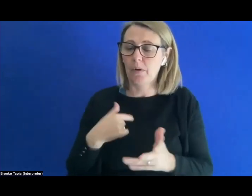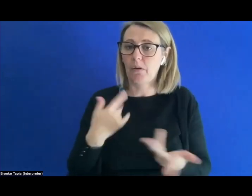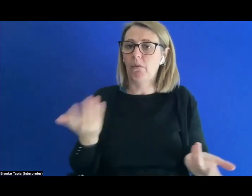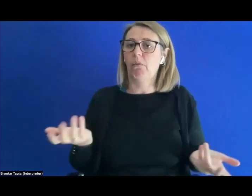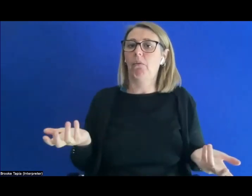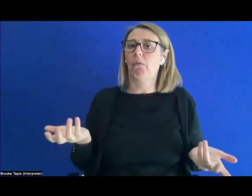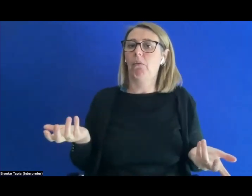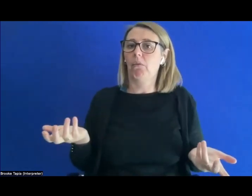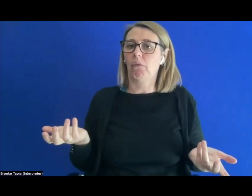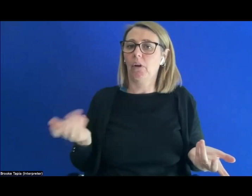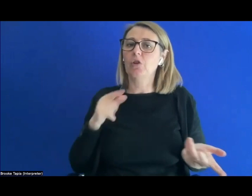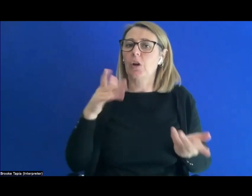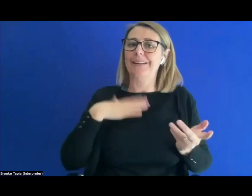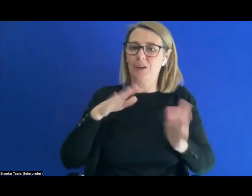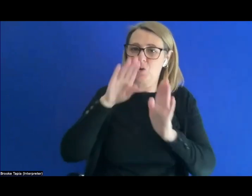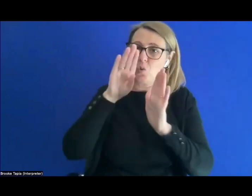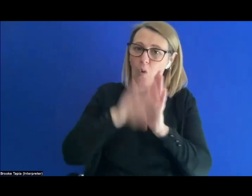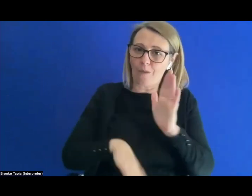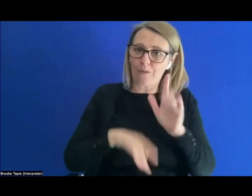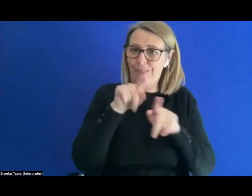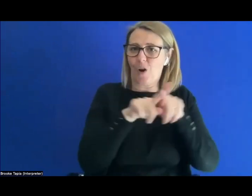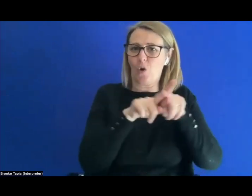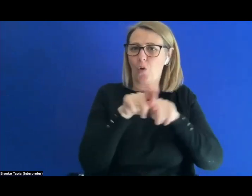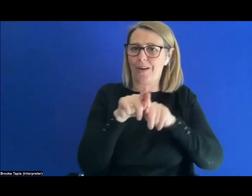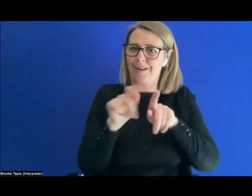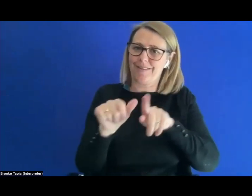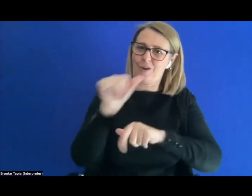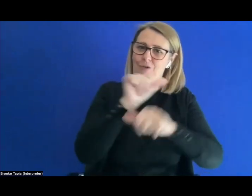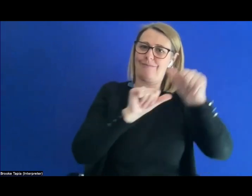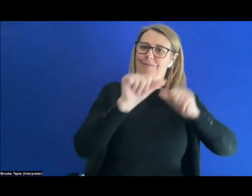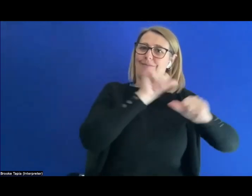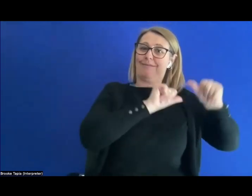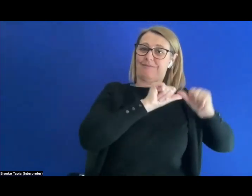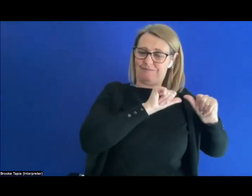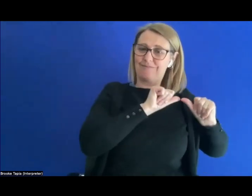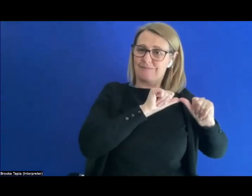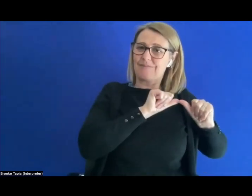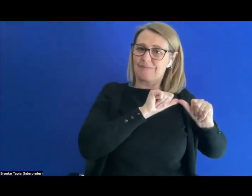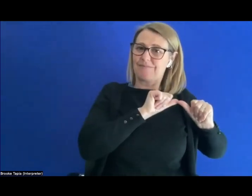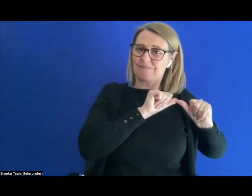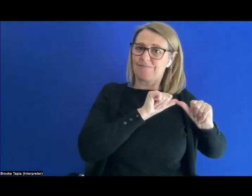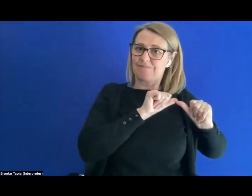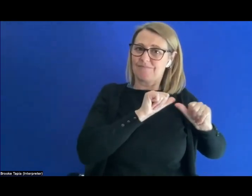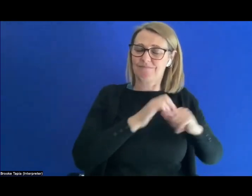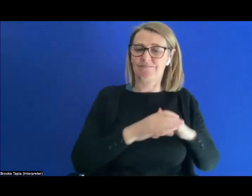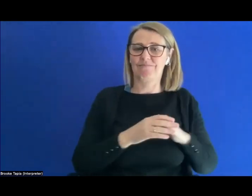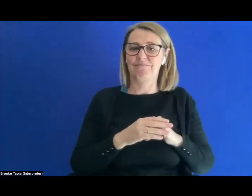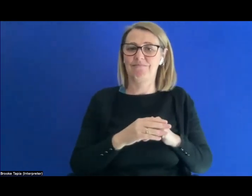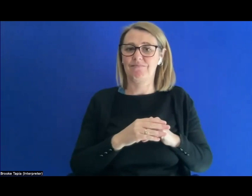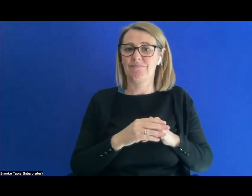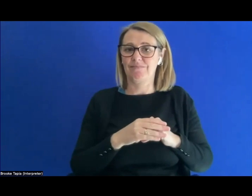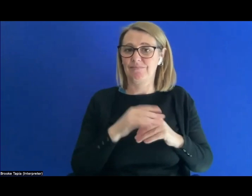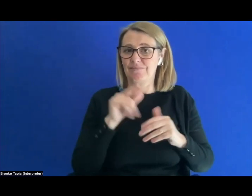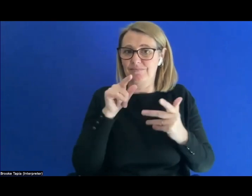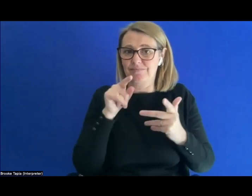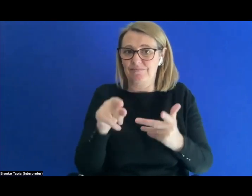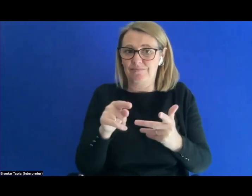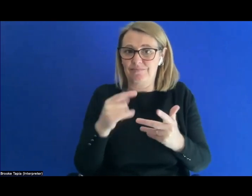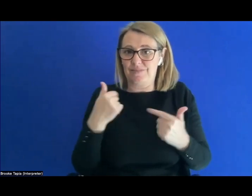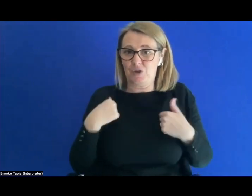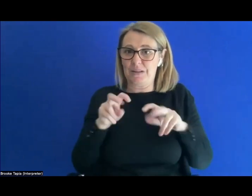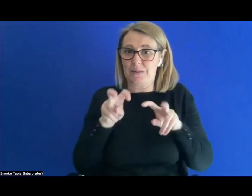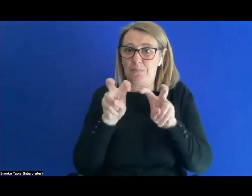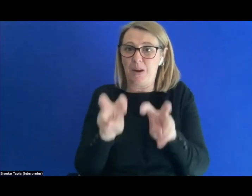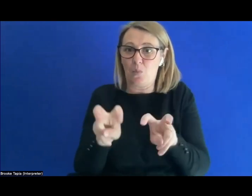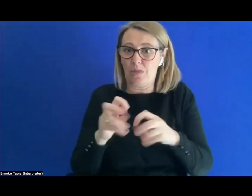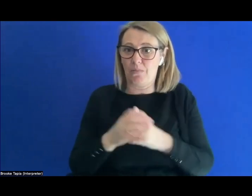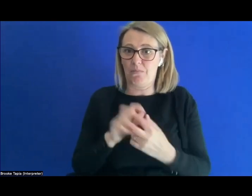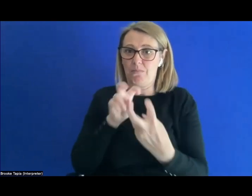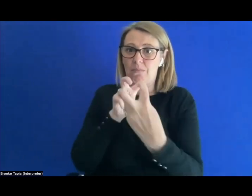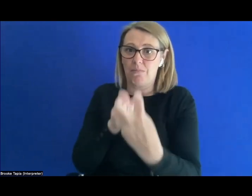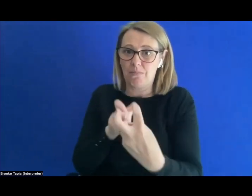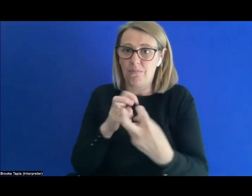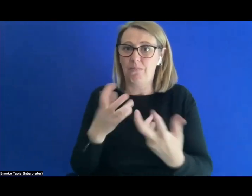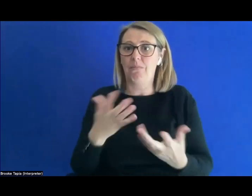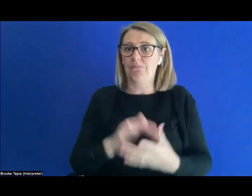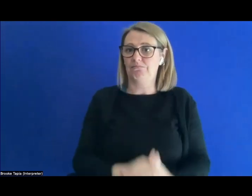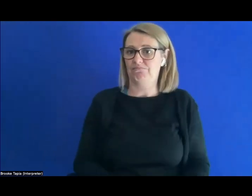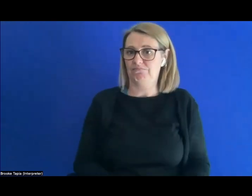undo that learning, and that might just start by being, just being with them or nearby them